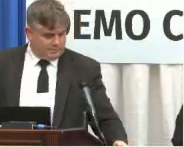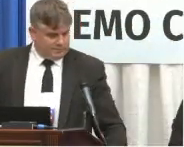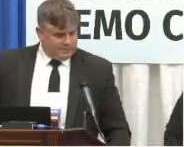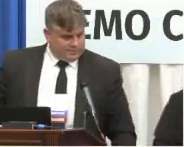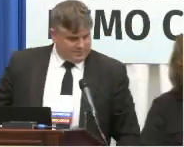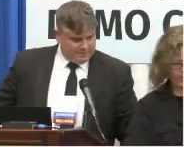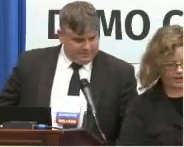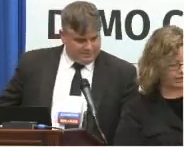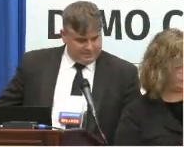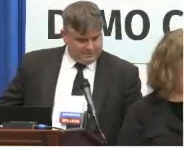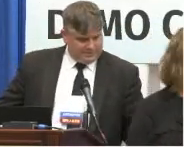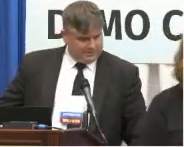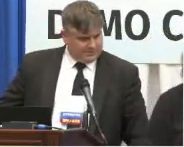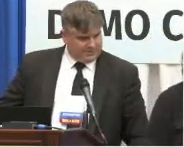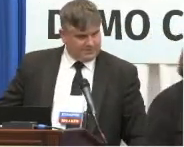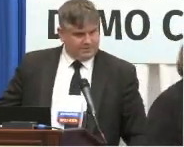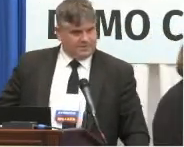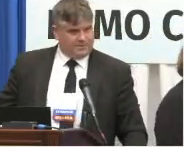(mumbles)